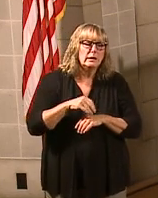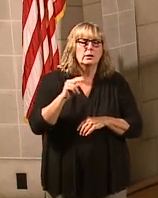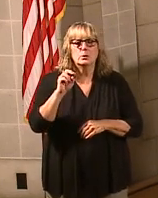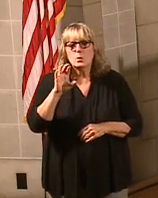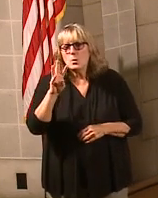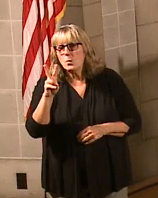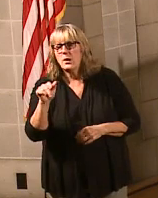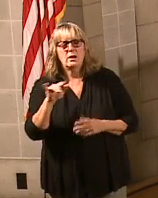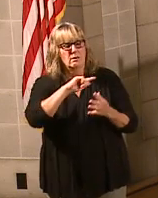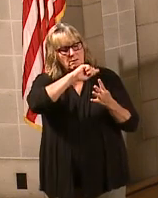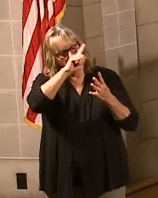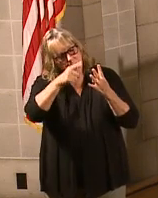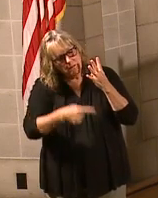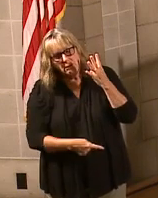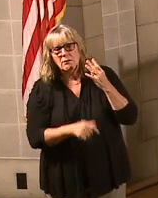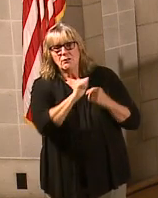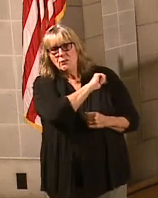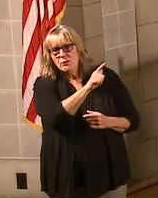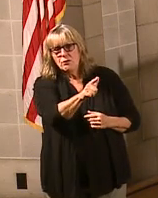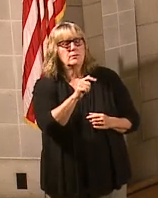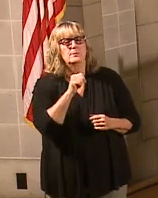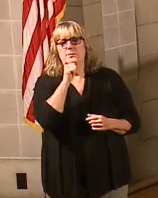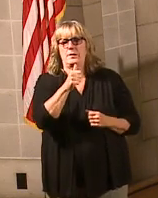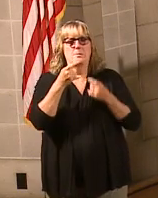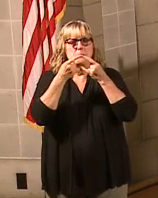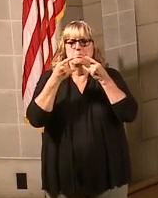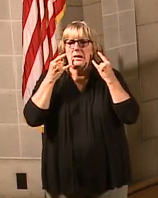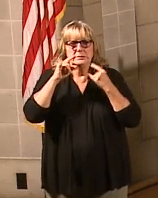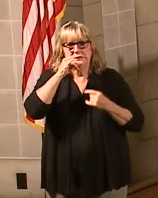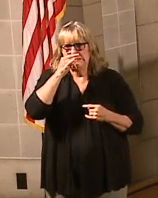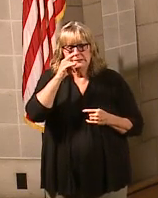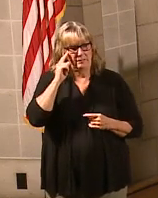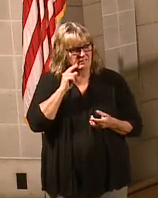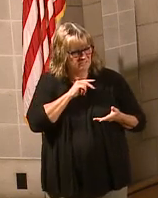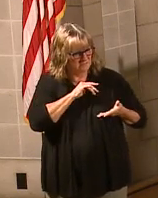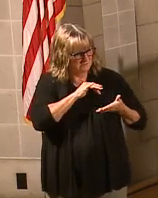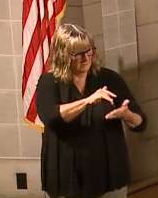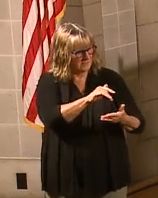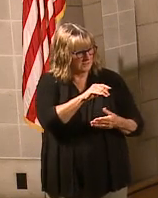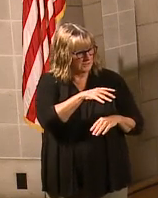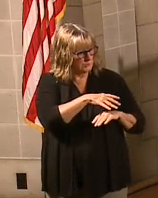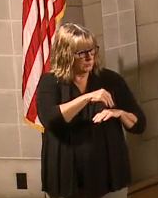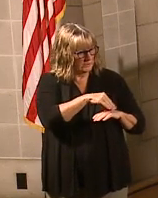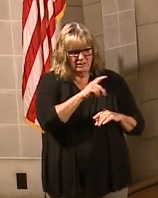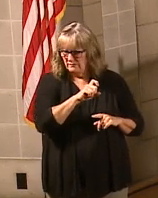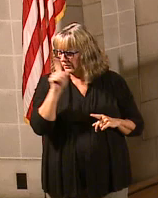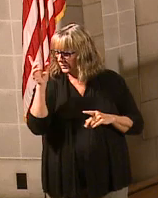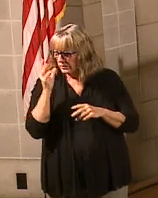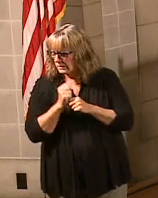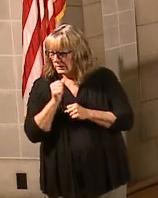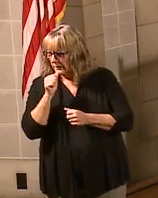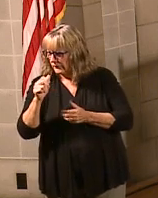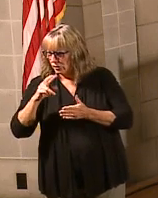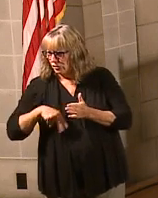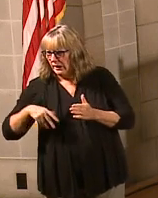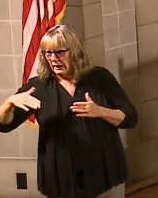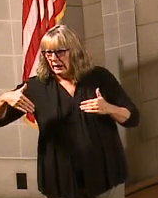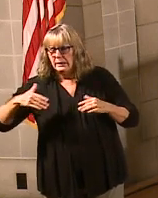INSTITUTE RECOMMEND KIDS NOT WEAR MASKS. ENGLAND, WALES, SWEDEN, NORWAY,